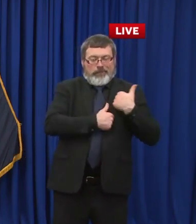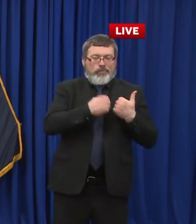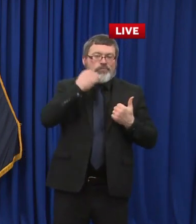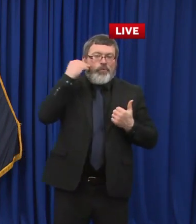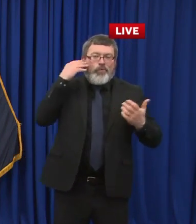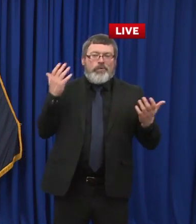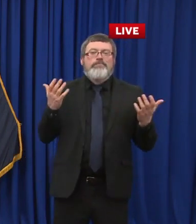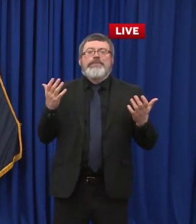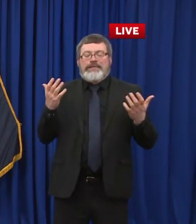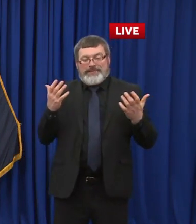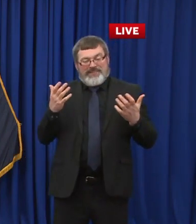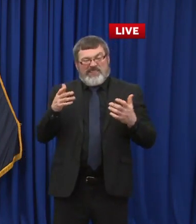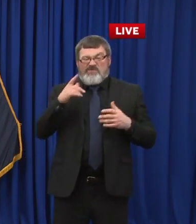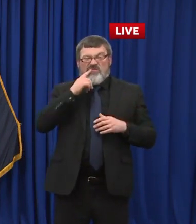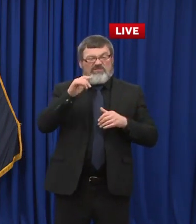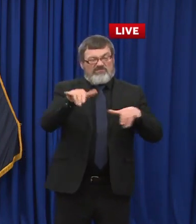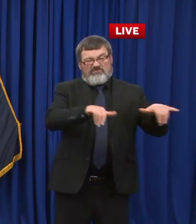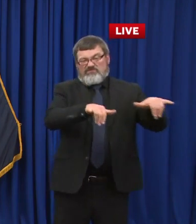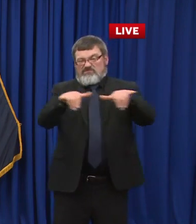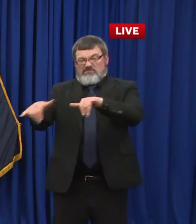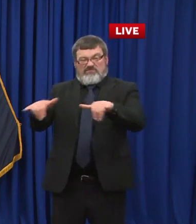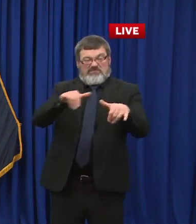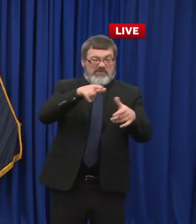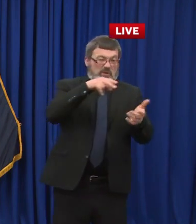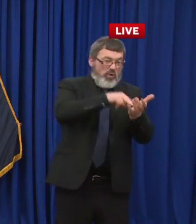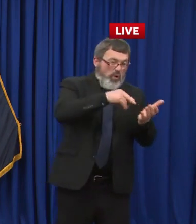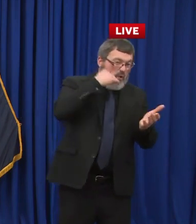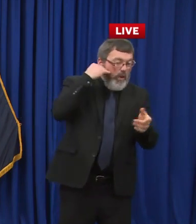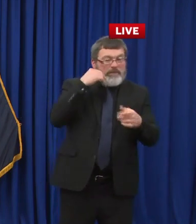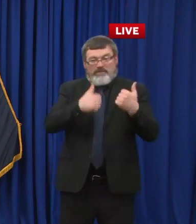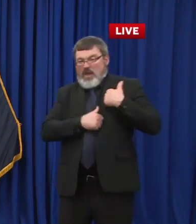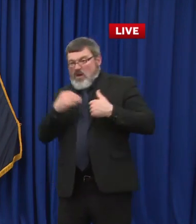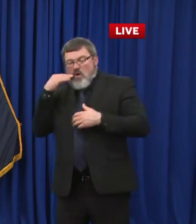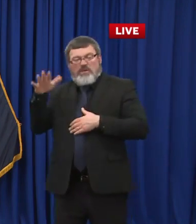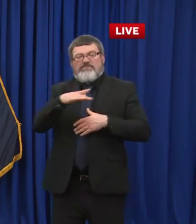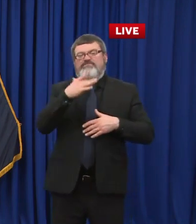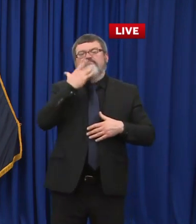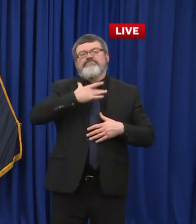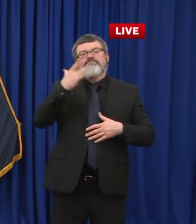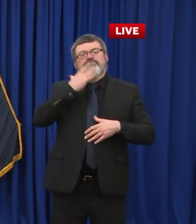THEY ARE DOING A GOOD JOB BUT ARE NOT UNIQUE.